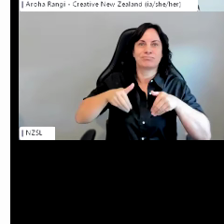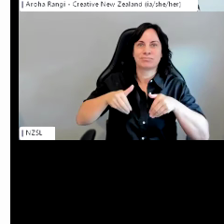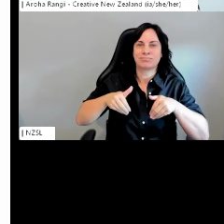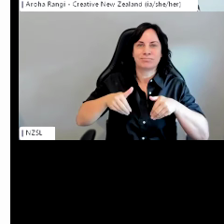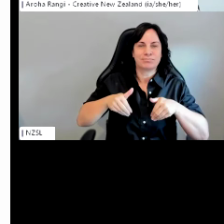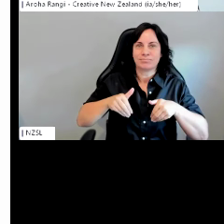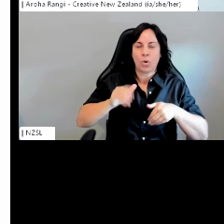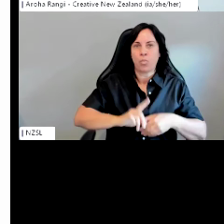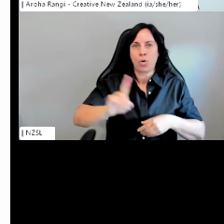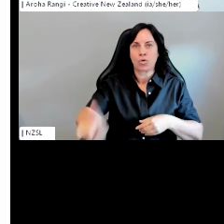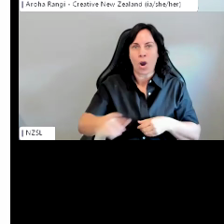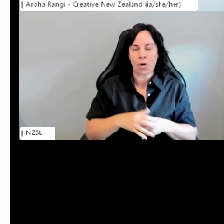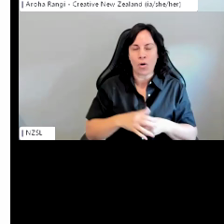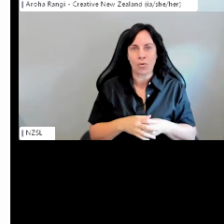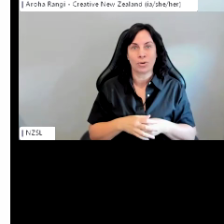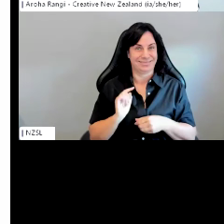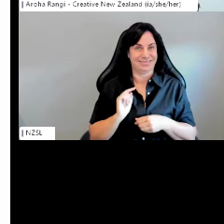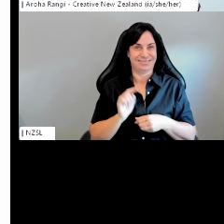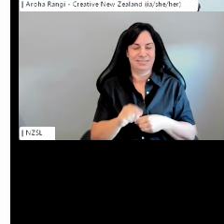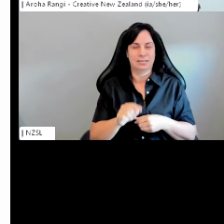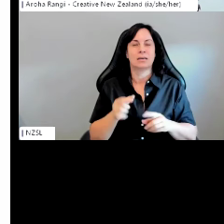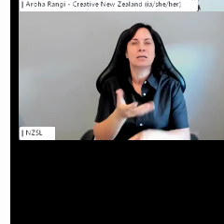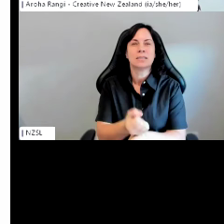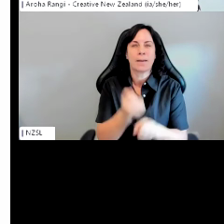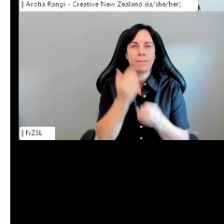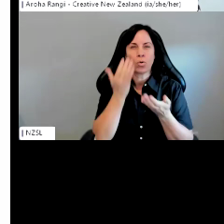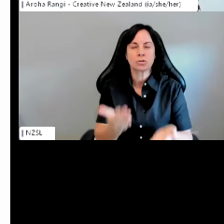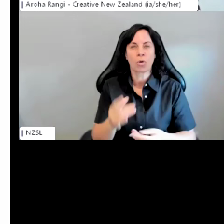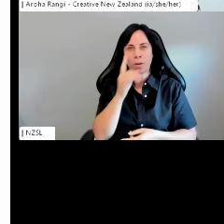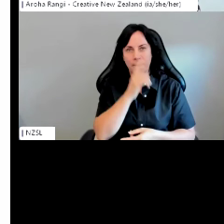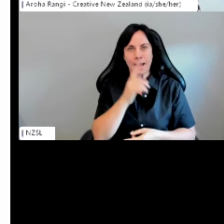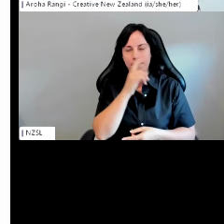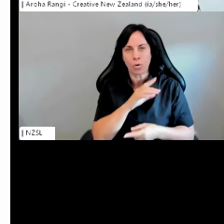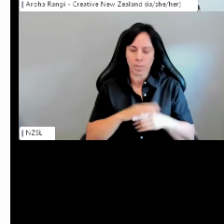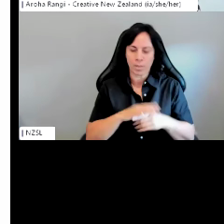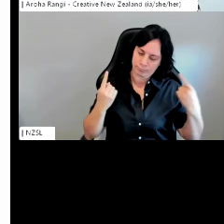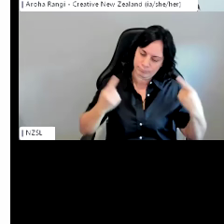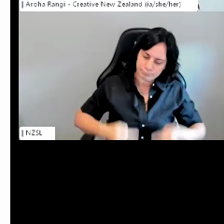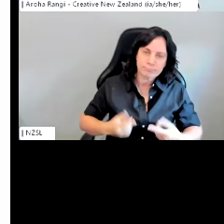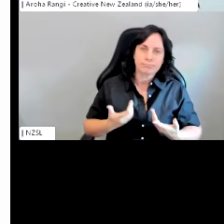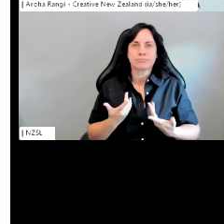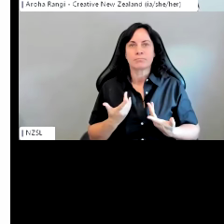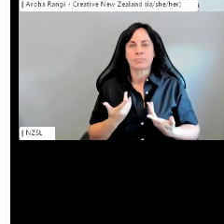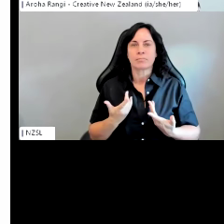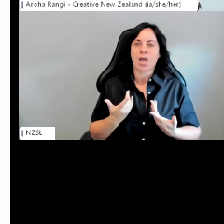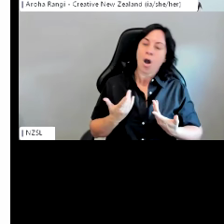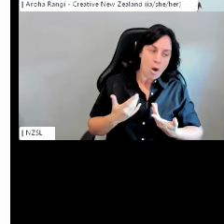so there's another example of people deliberately and intentionally saying, shall we go to that